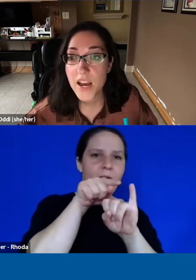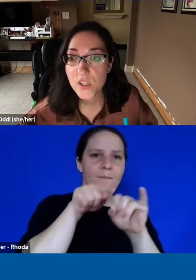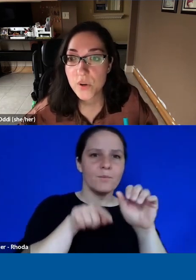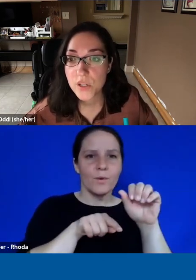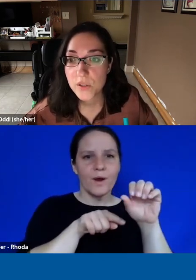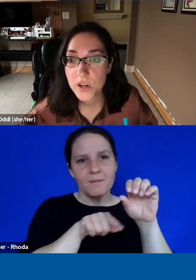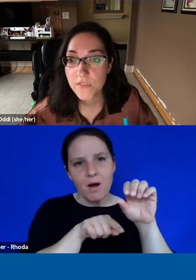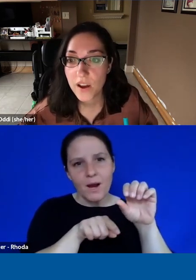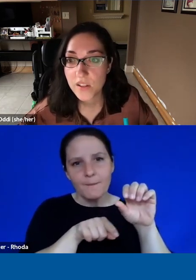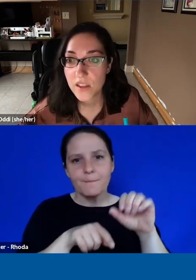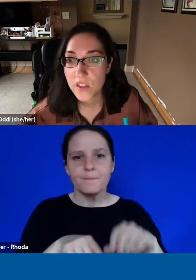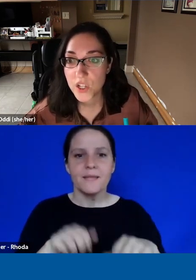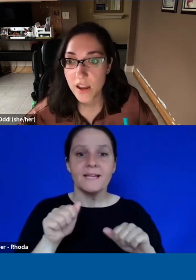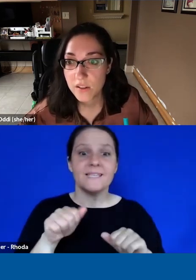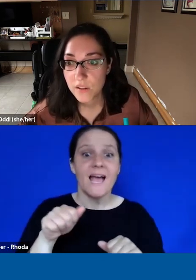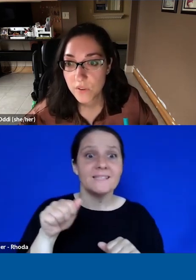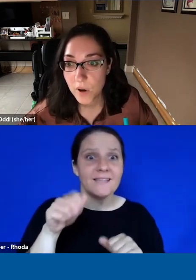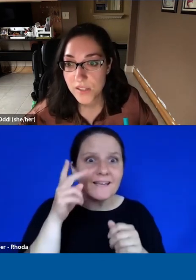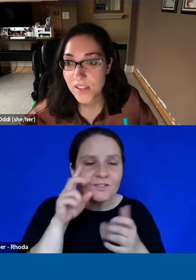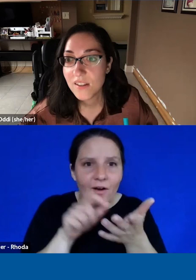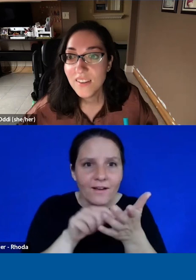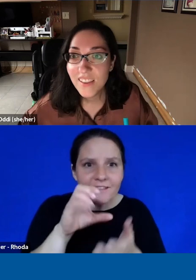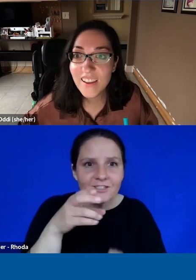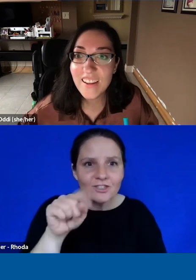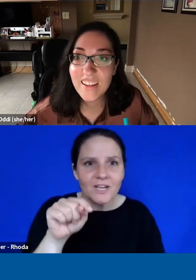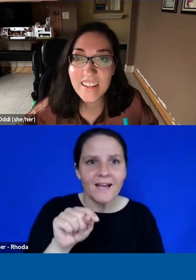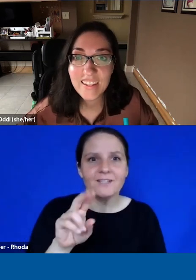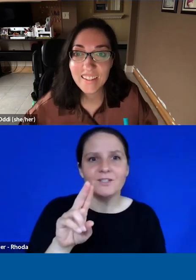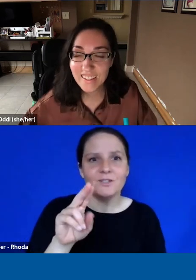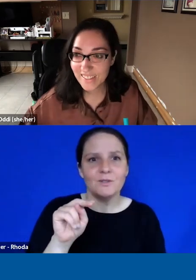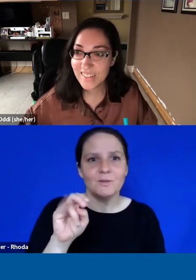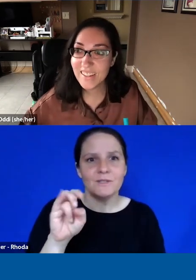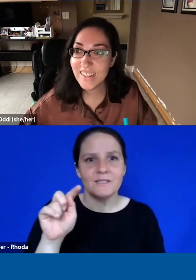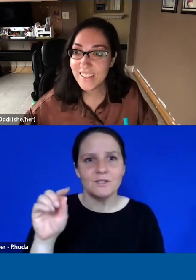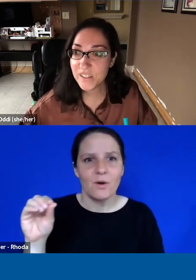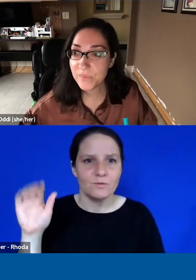and yes, nunito is a great font. I saw that in the chat from Ozzy.